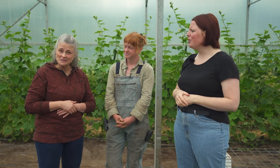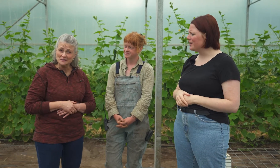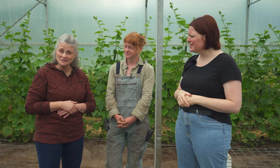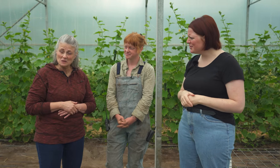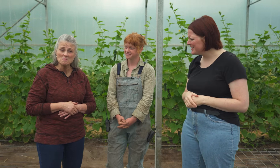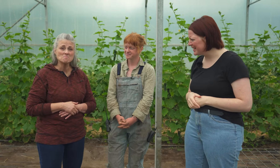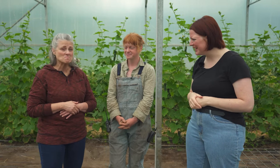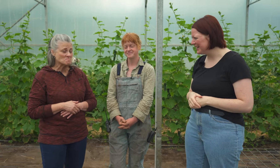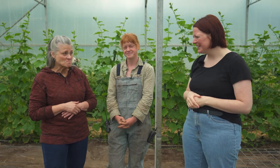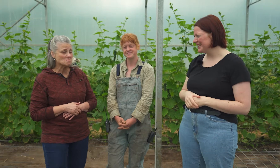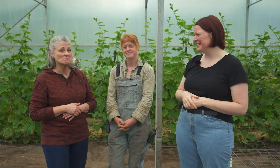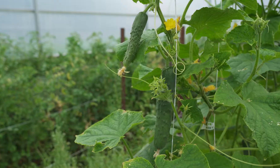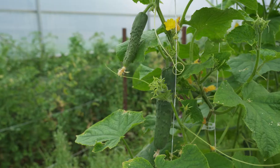Oh, interesting.